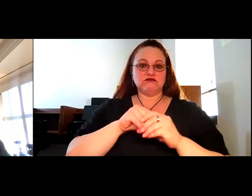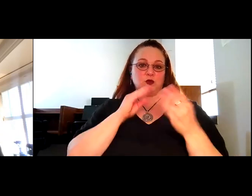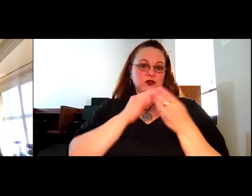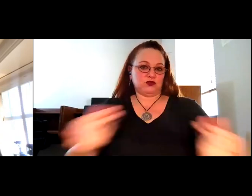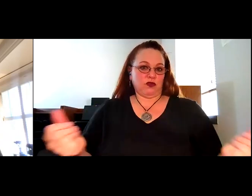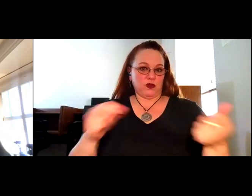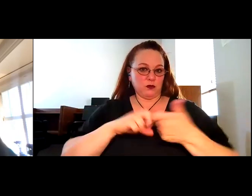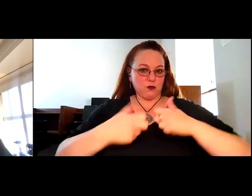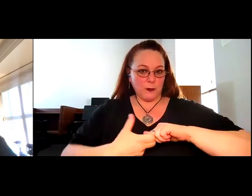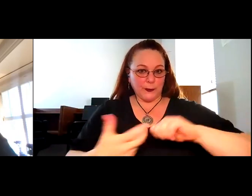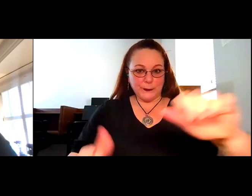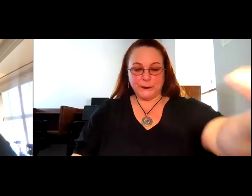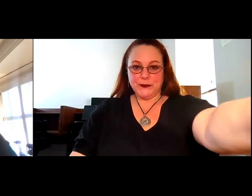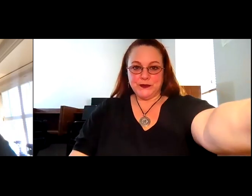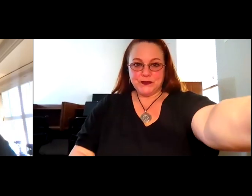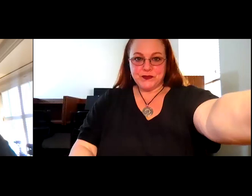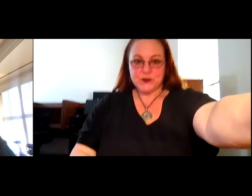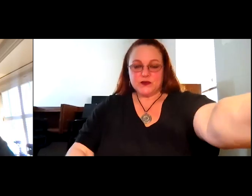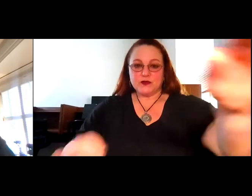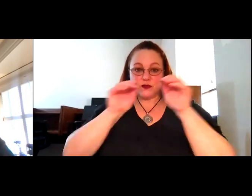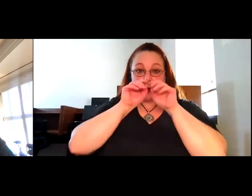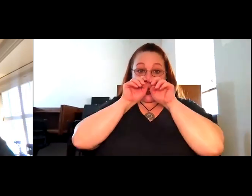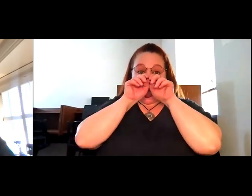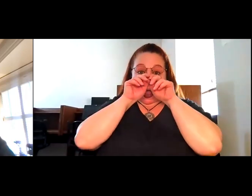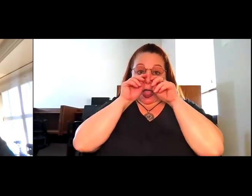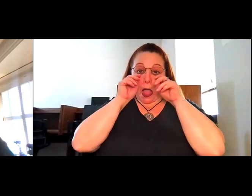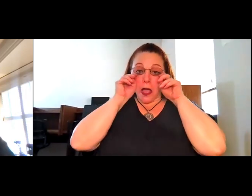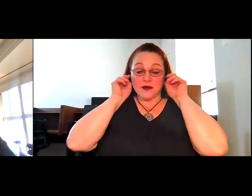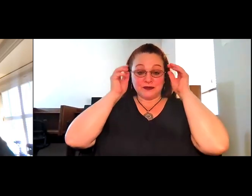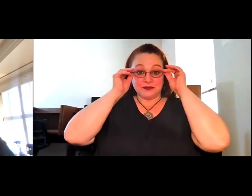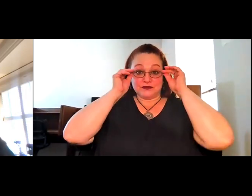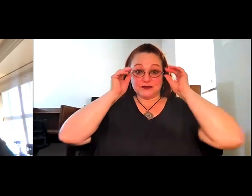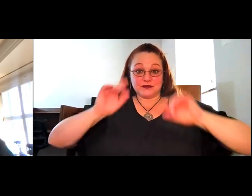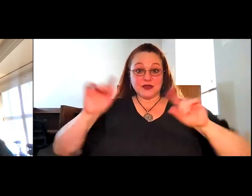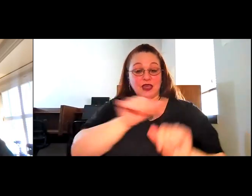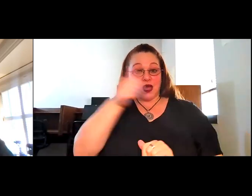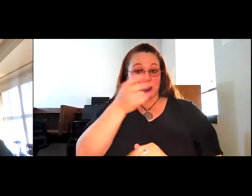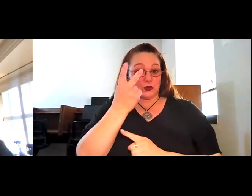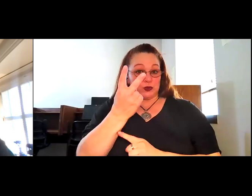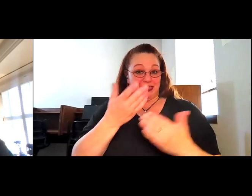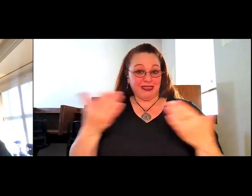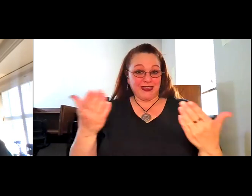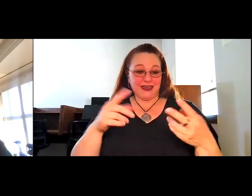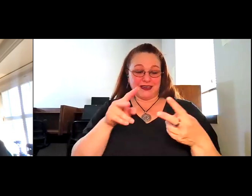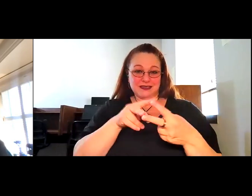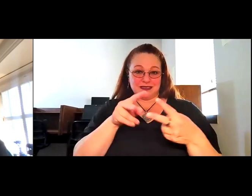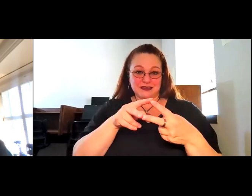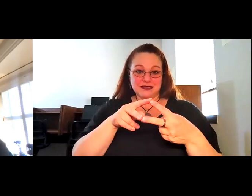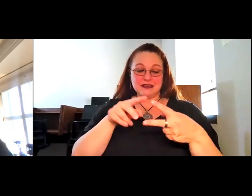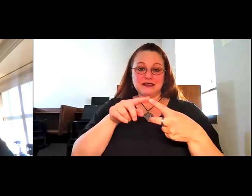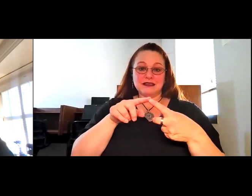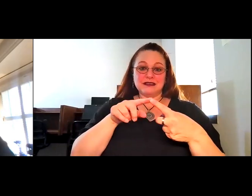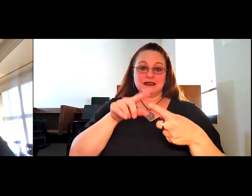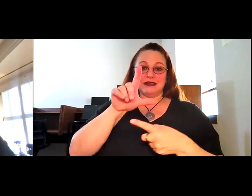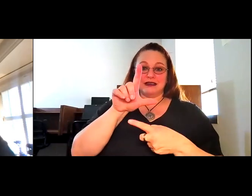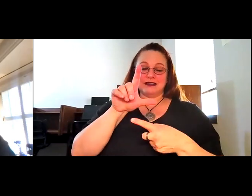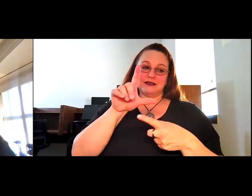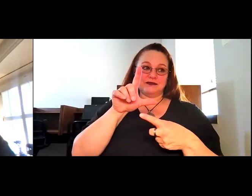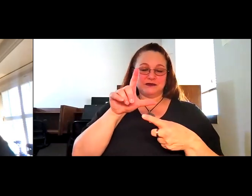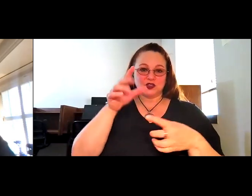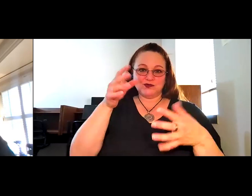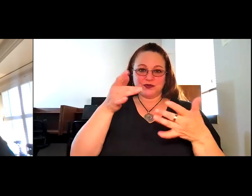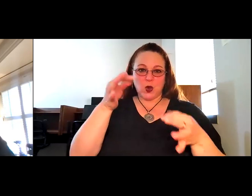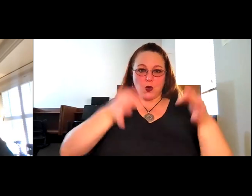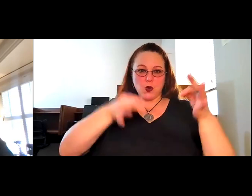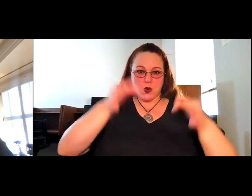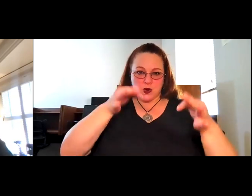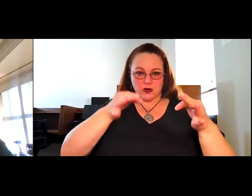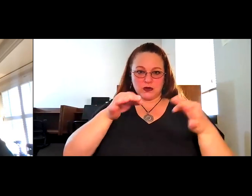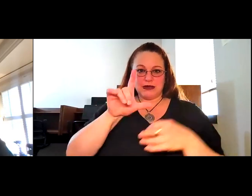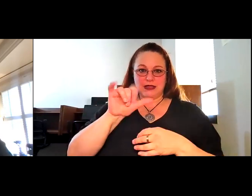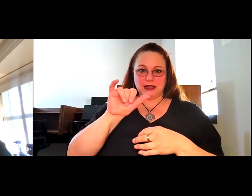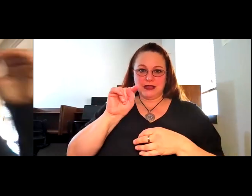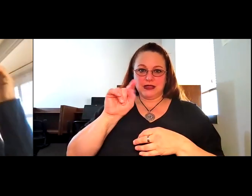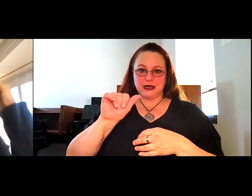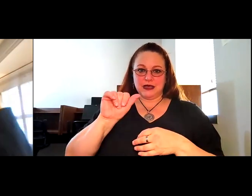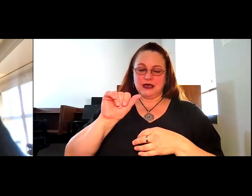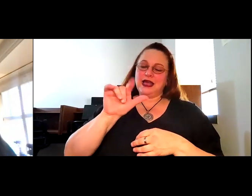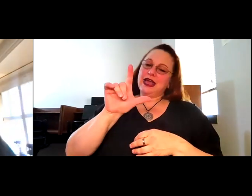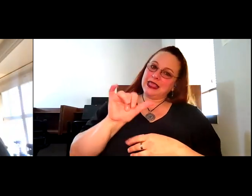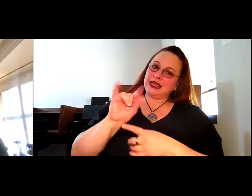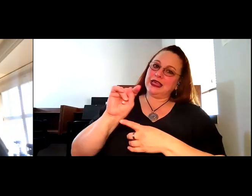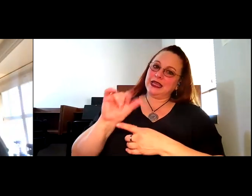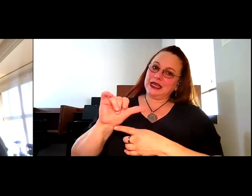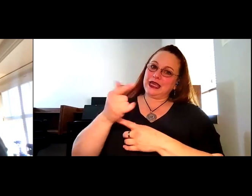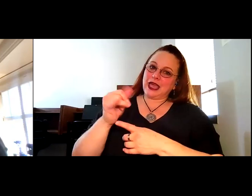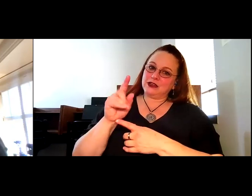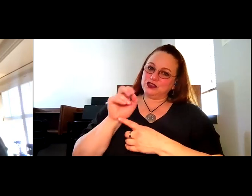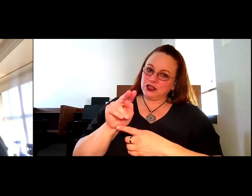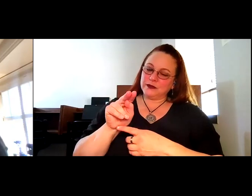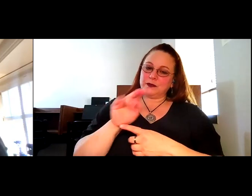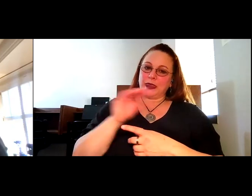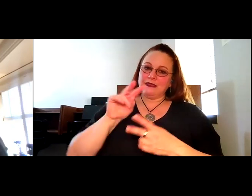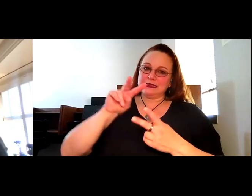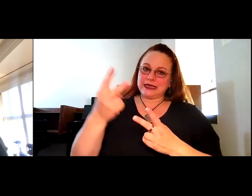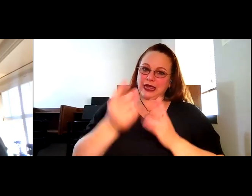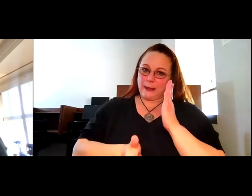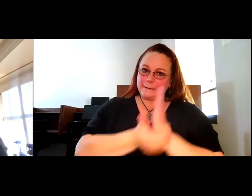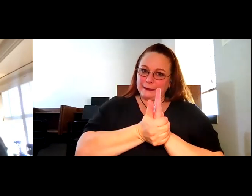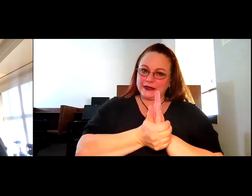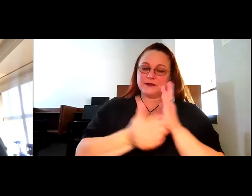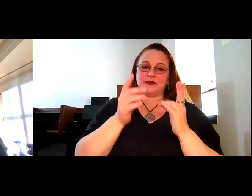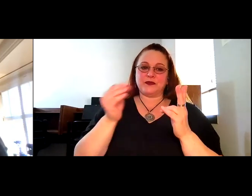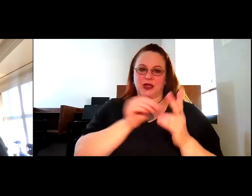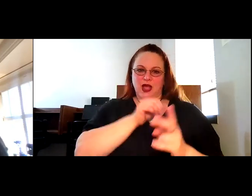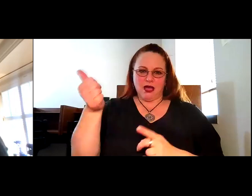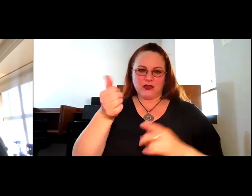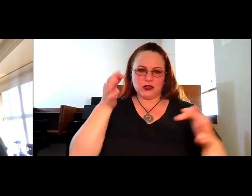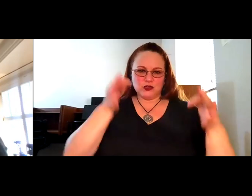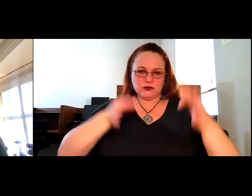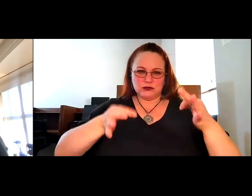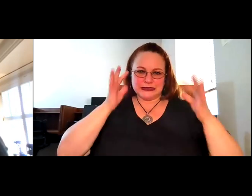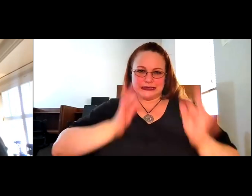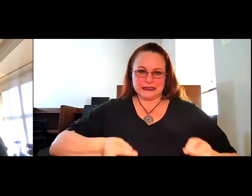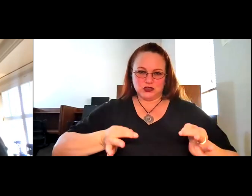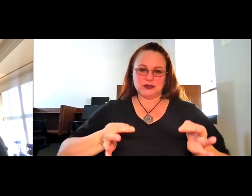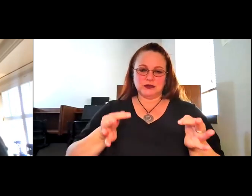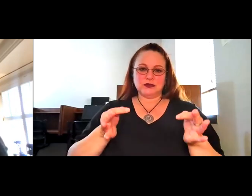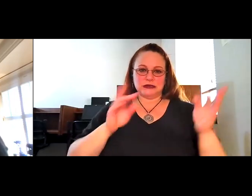Robyn Thomas: The other two things that I do want to talk about a bit today which are not strictly policy. Our litigation and i'll start with the little brief synopsis of where we are with the second amendment. I think it's a really important part of this conversation, and some of the other litigation related issues that are happening around guns.